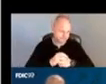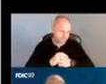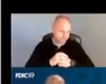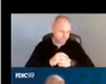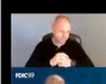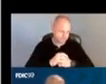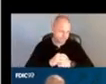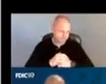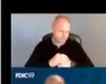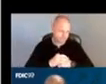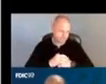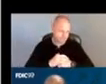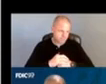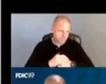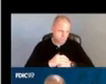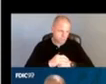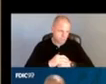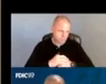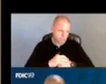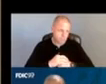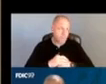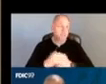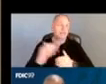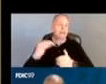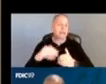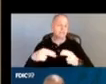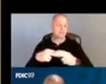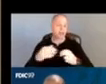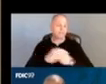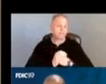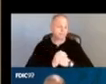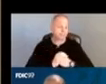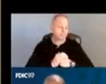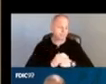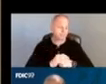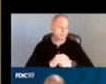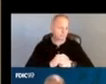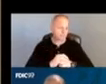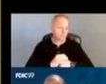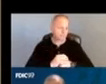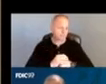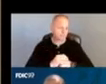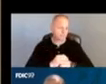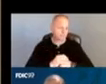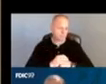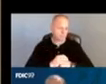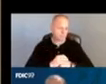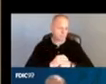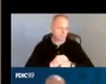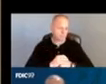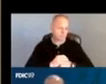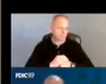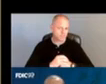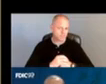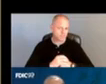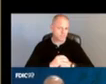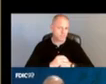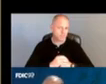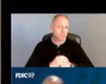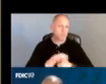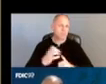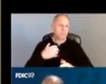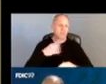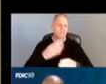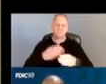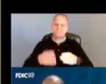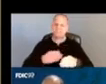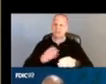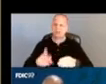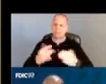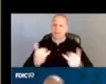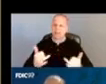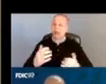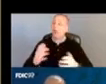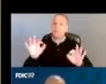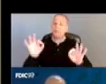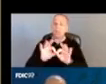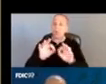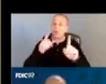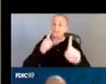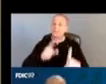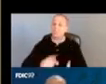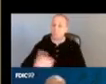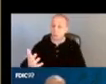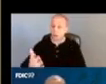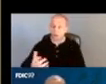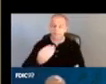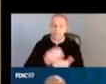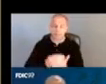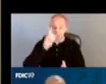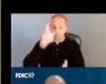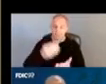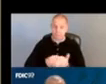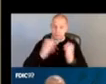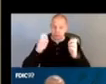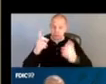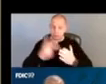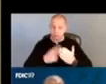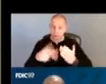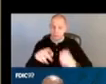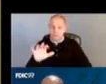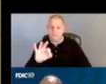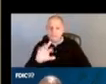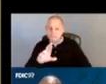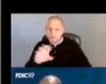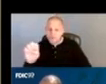Next slide please. As I wrap up, the key points is it is free. It does not have any copyright